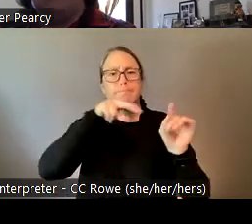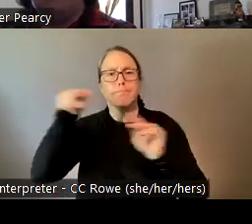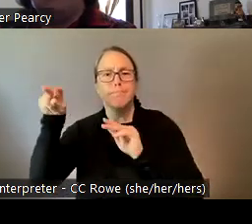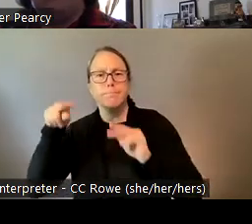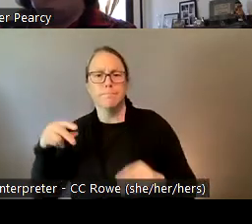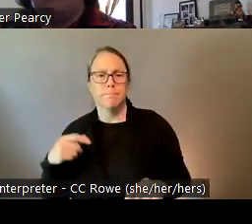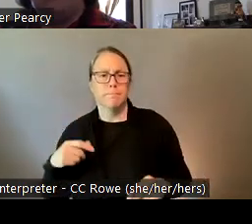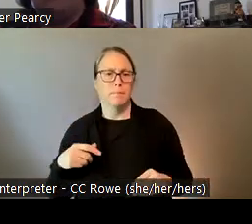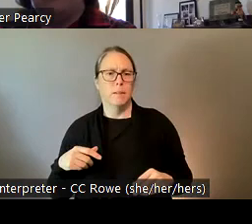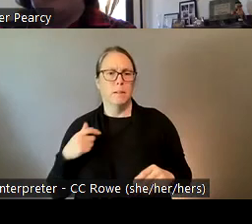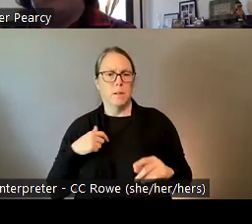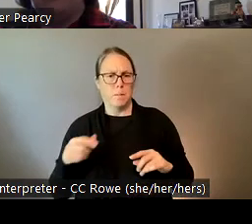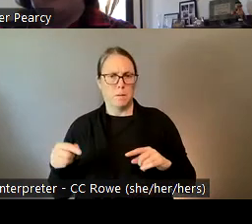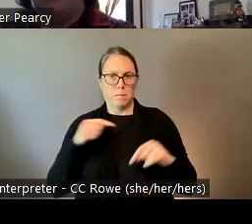I'm go back out and come back in.